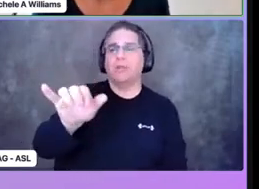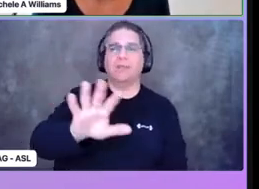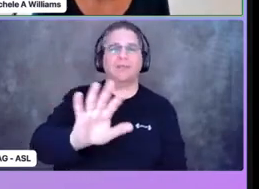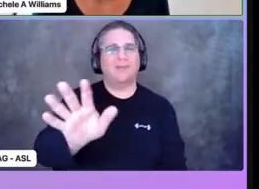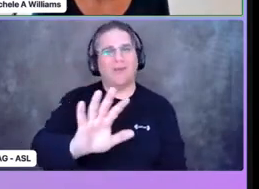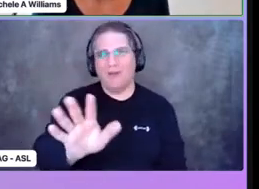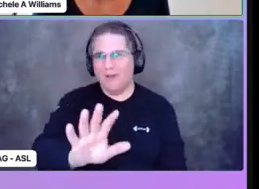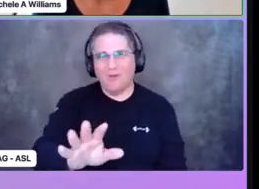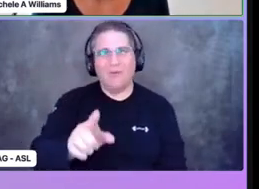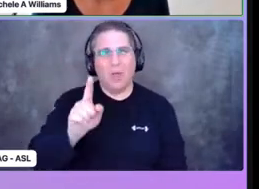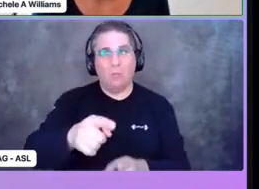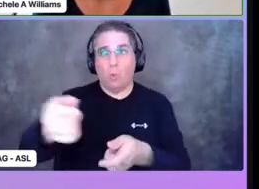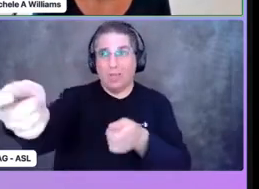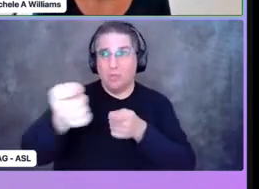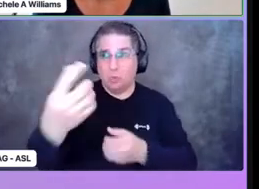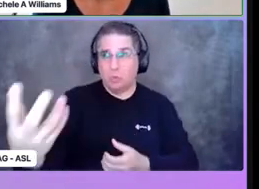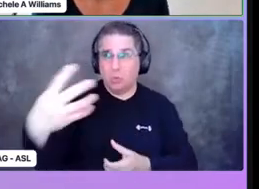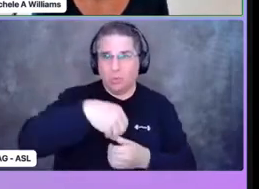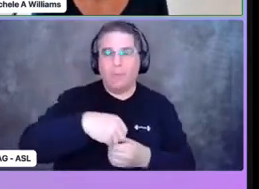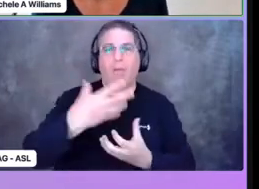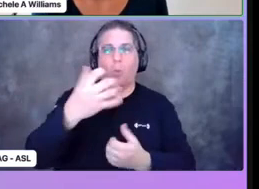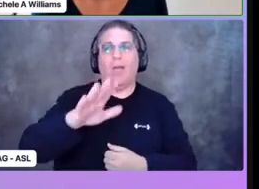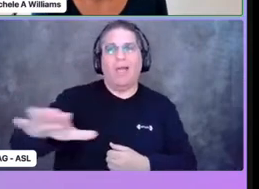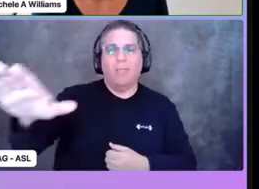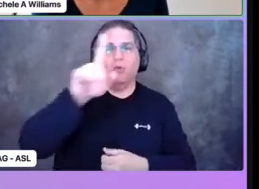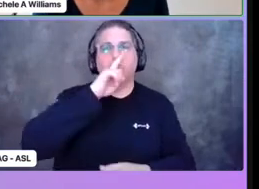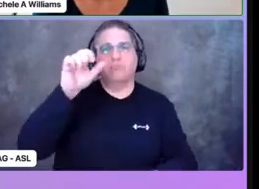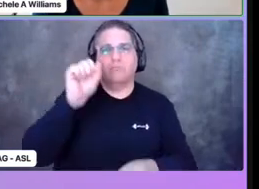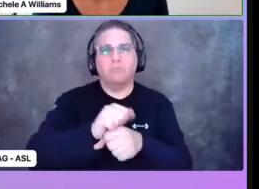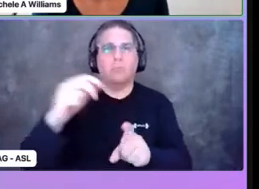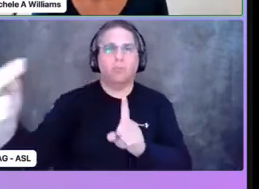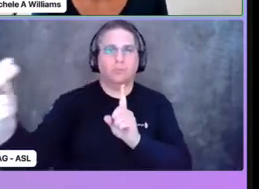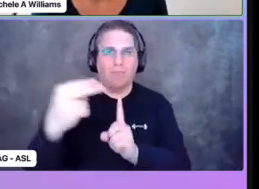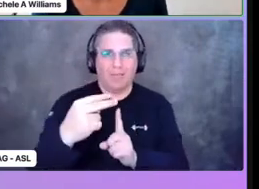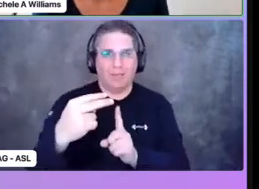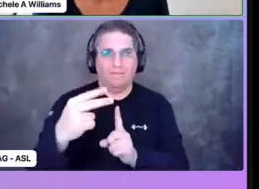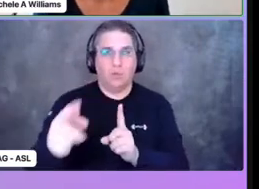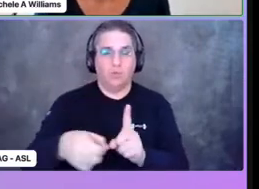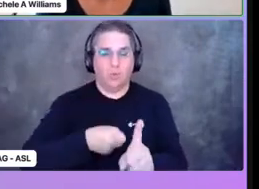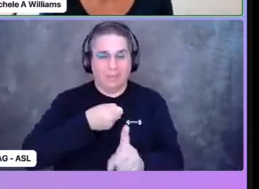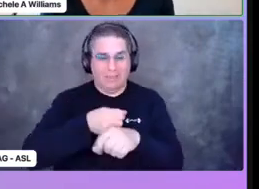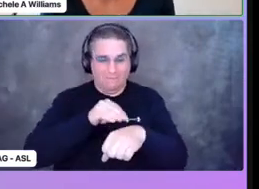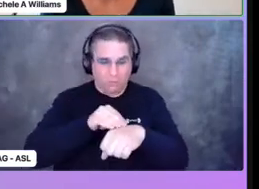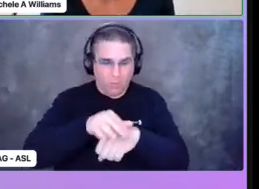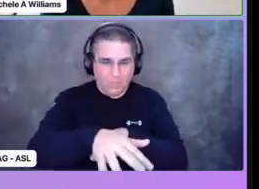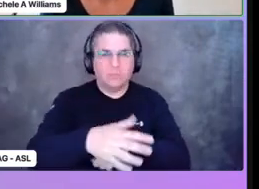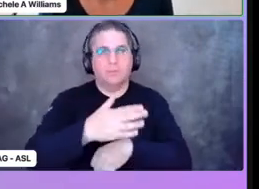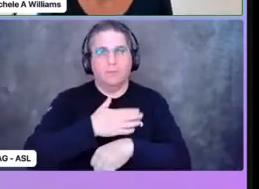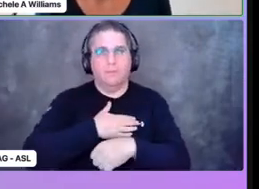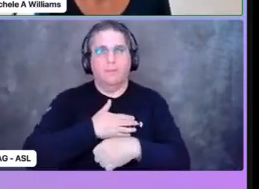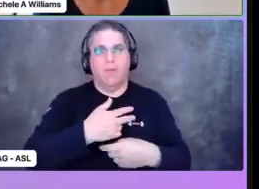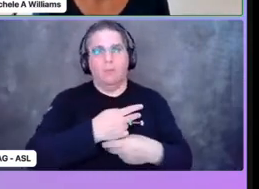not doing that out of charity, or some good heartedness, we are